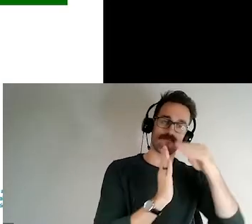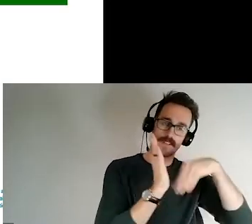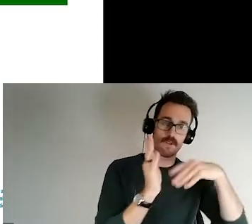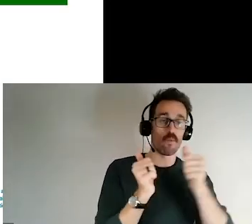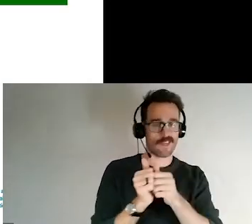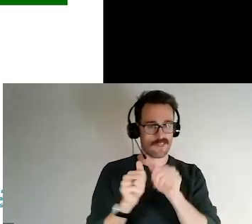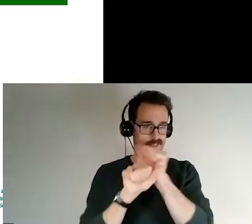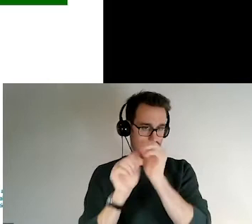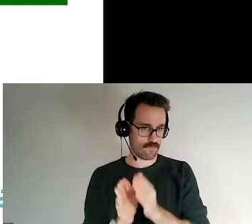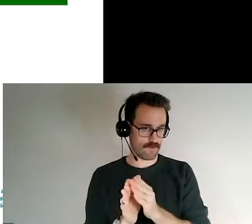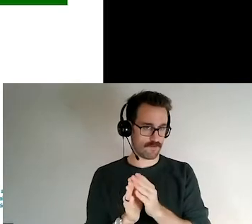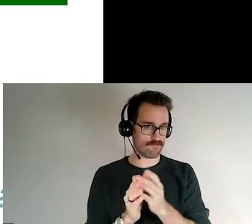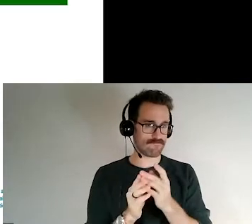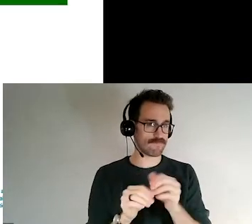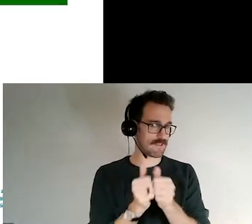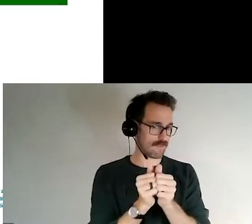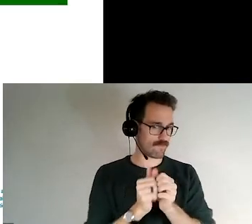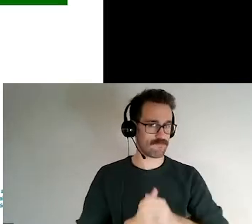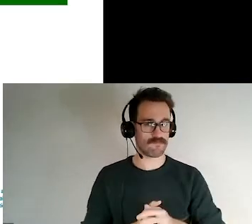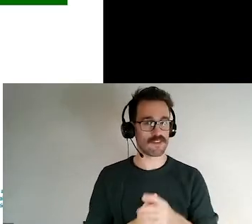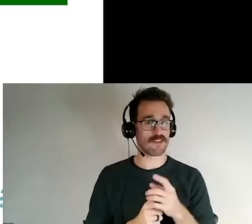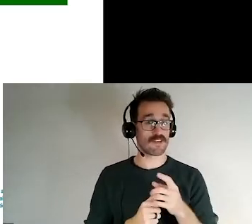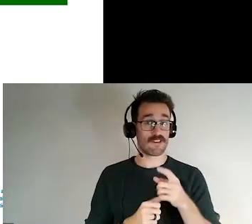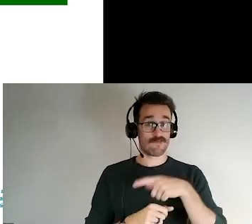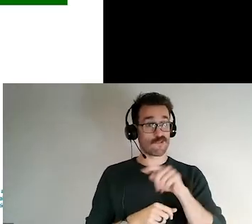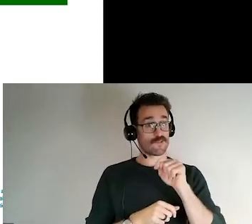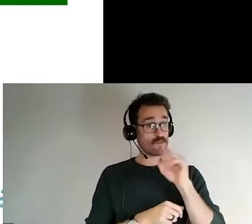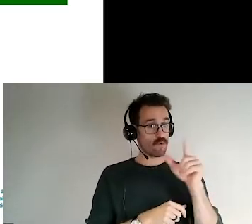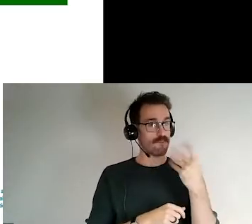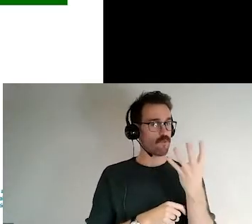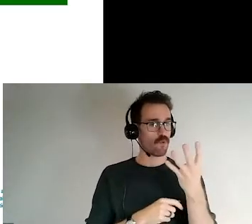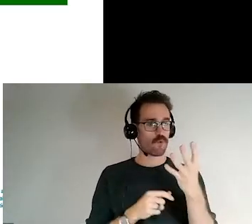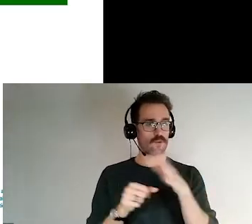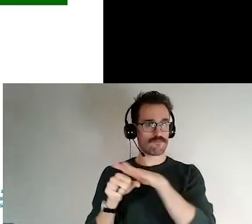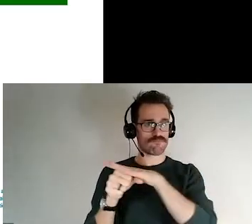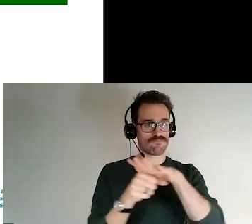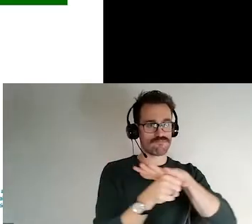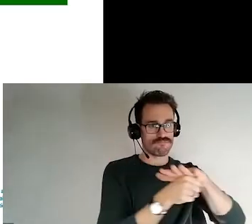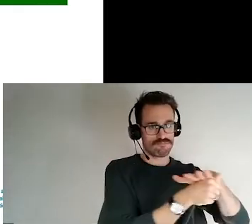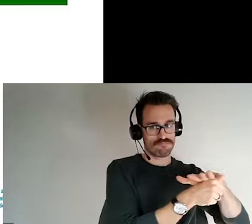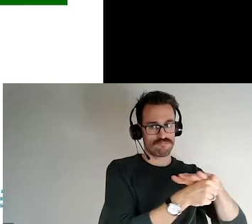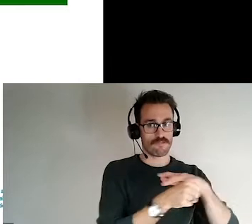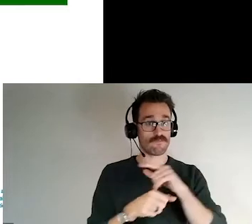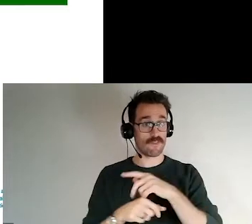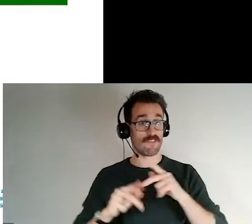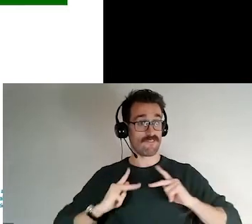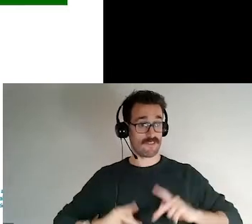our tool into four broad domains. So we have physical tasks and there are five demands there.